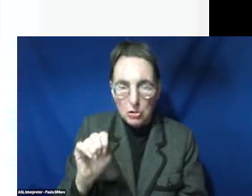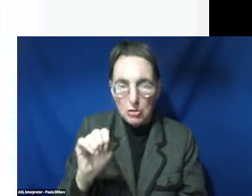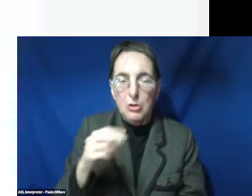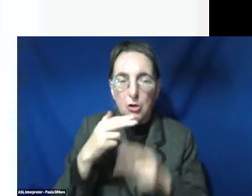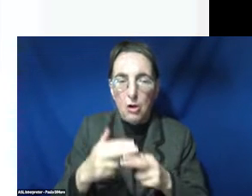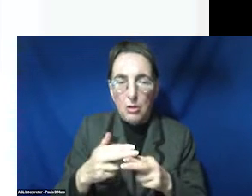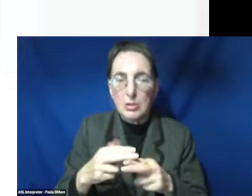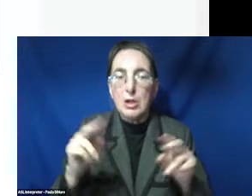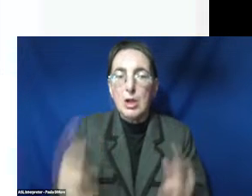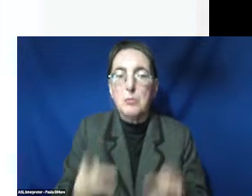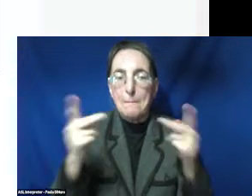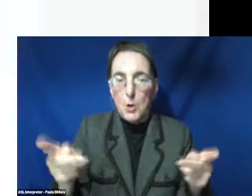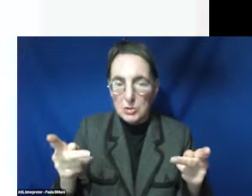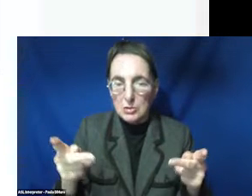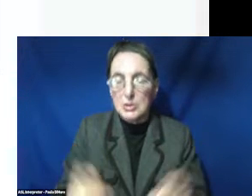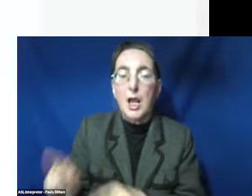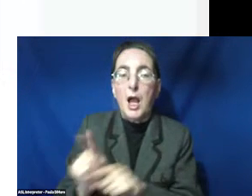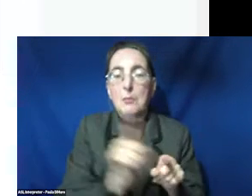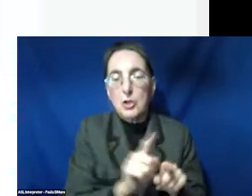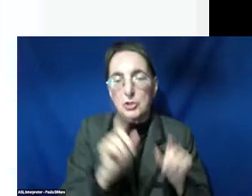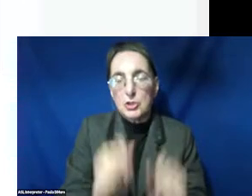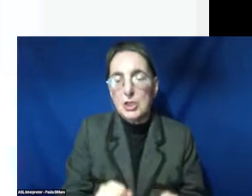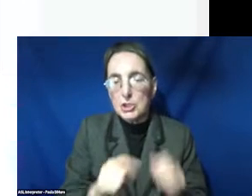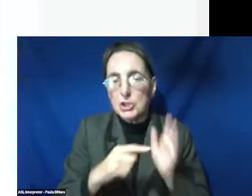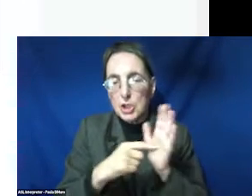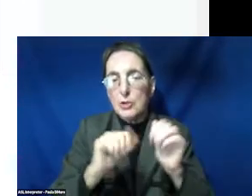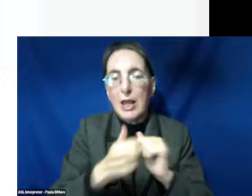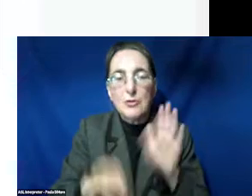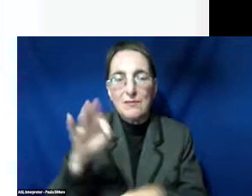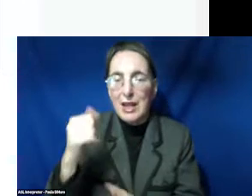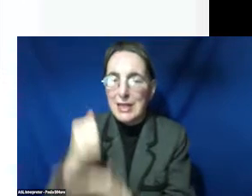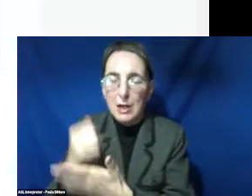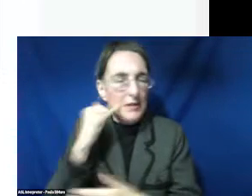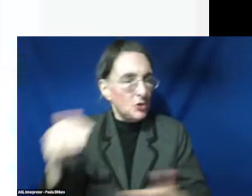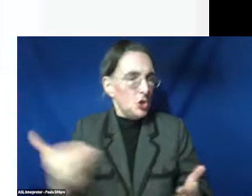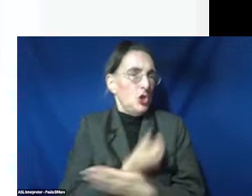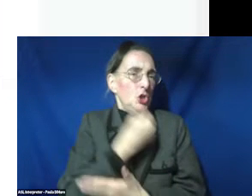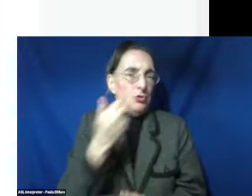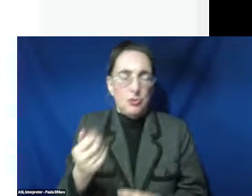I'm also going to orient you to how to find help. So if you are completely brandnew to this system,